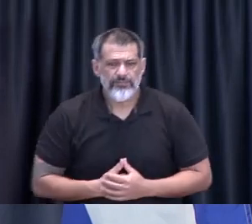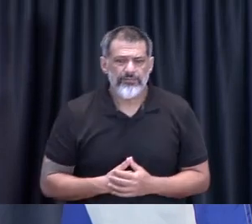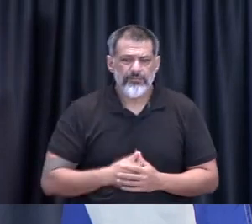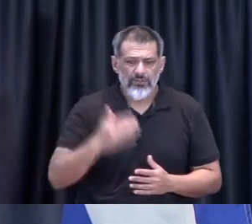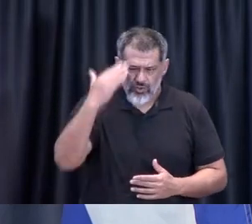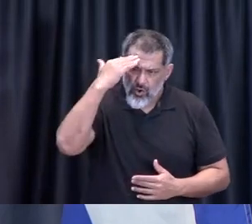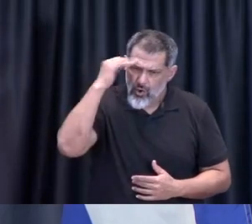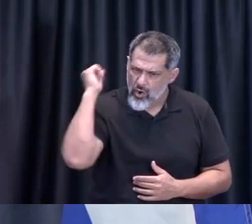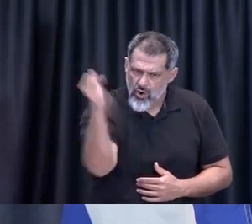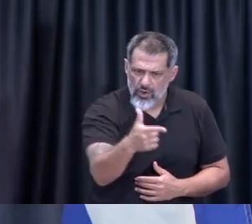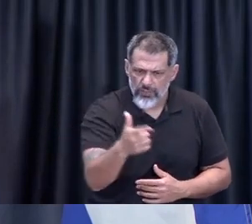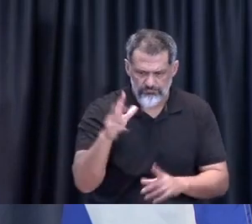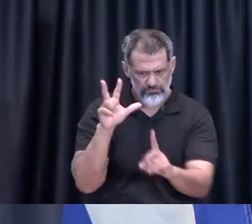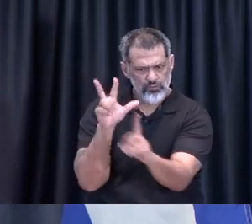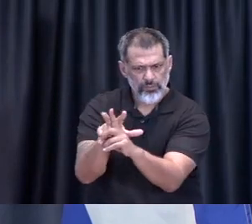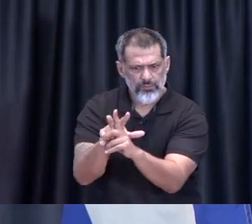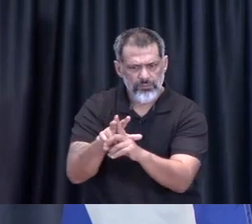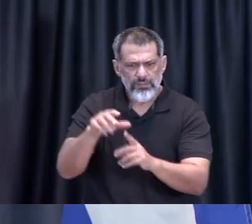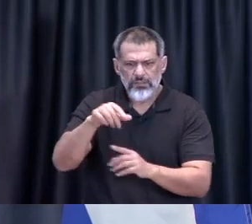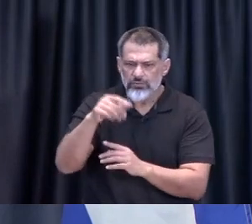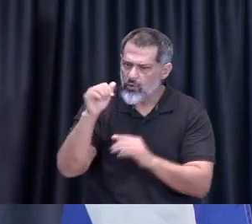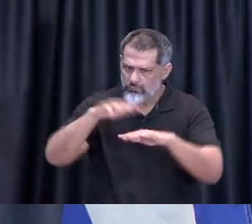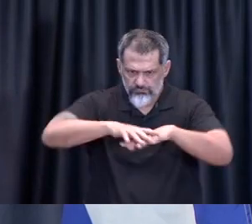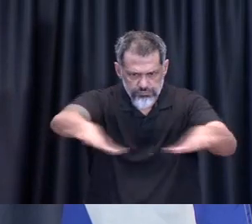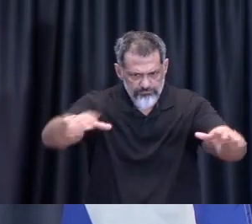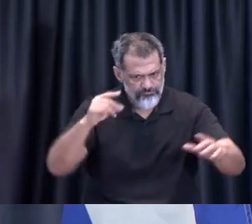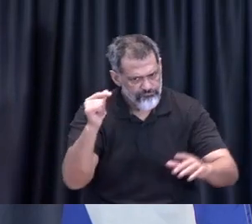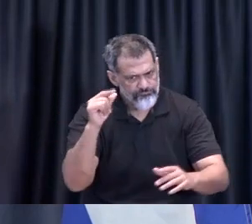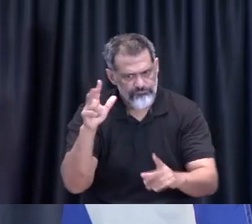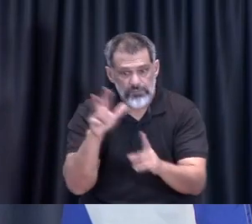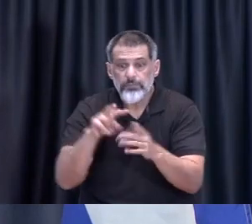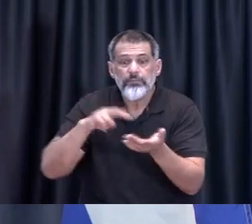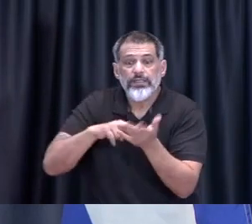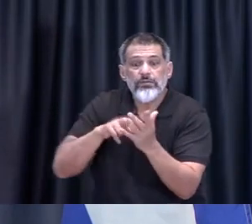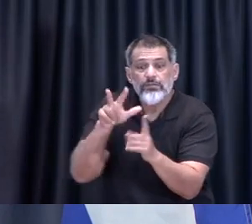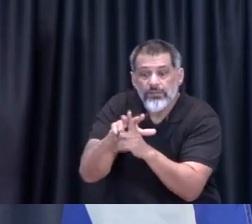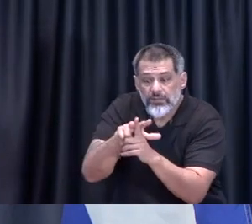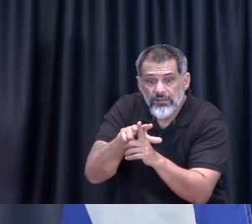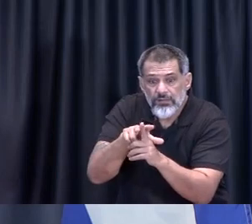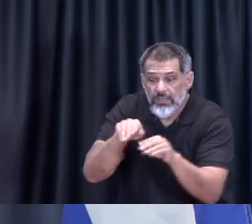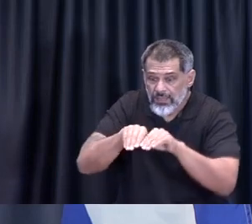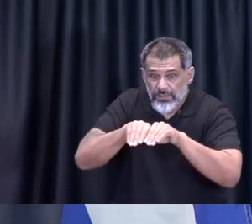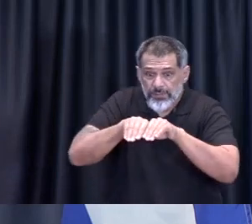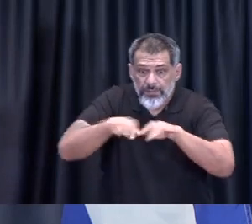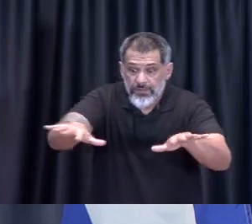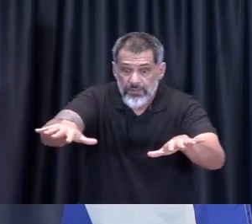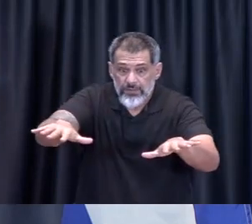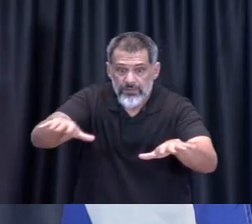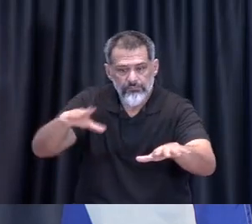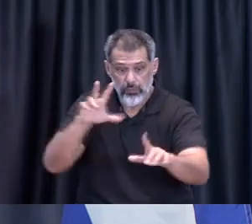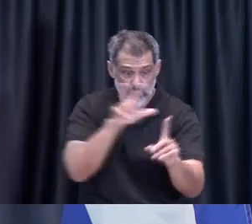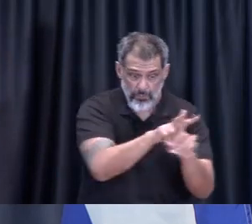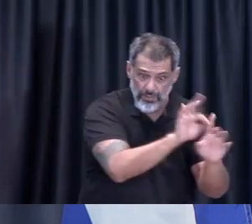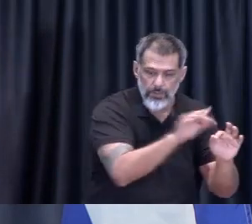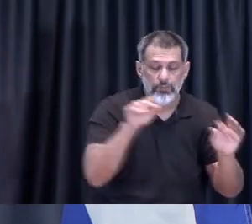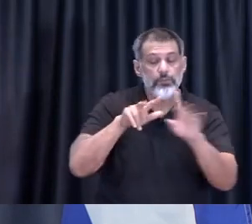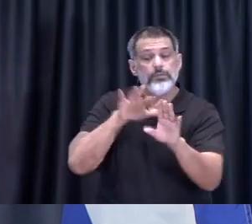the tools at our disposal to reduce COVID-19 transmission, even as we move towards the